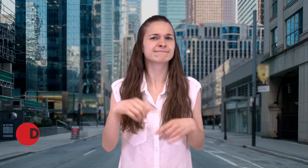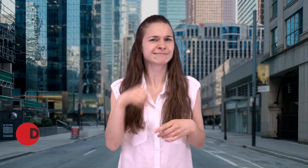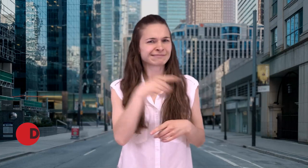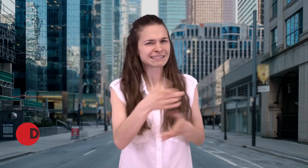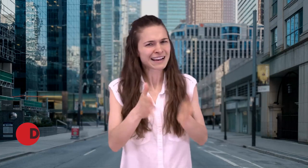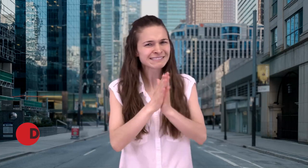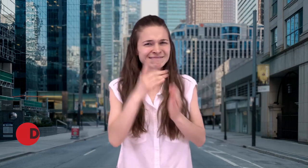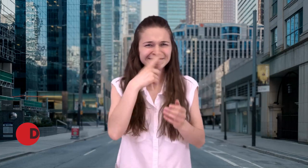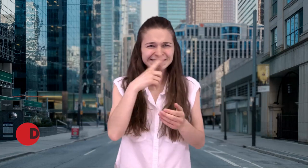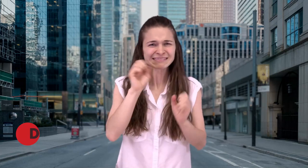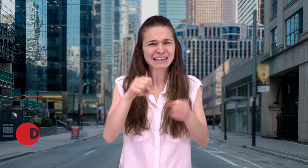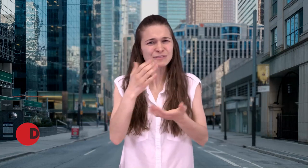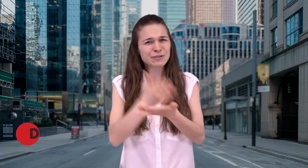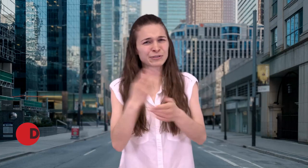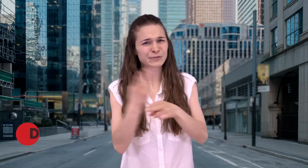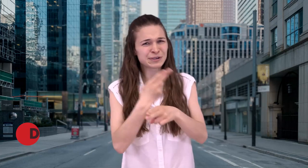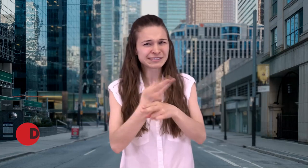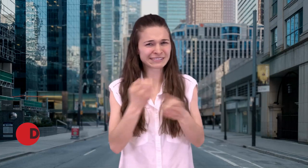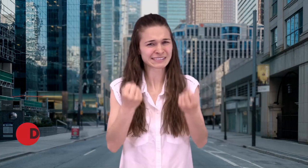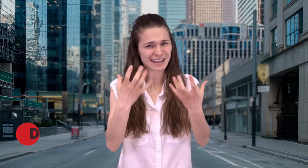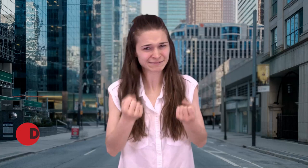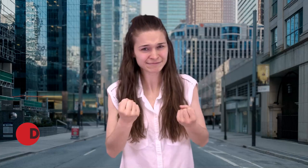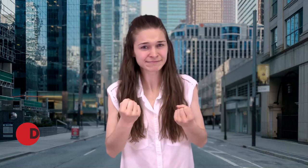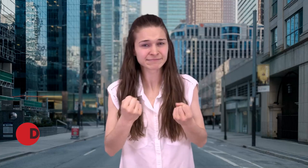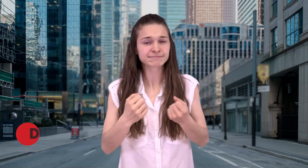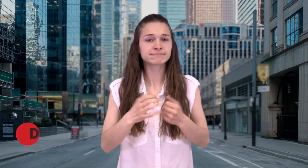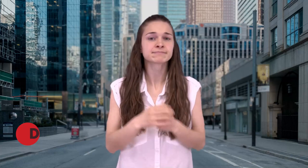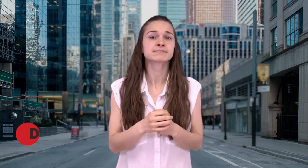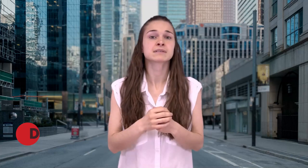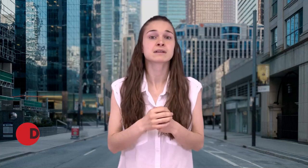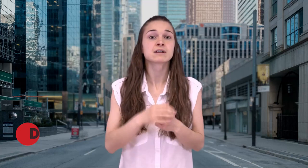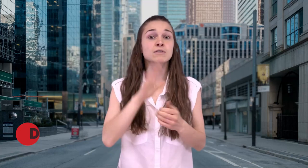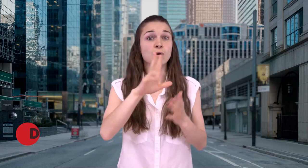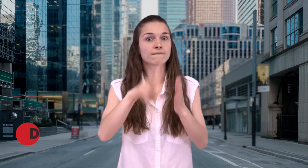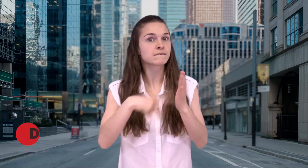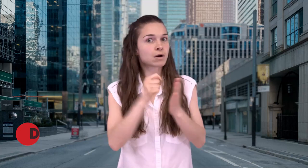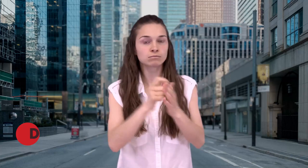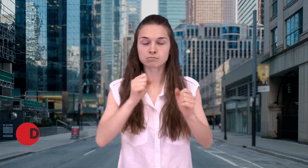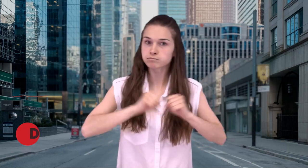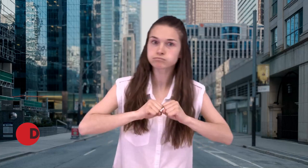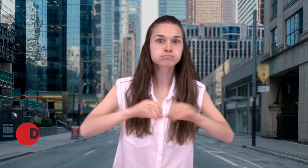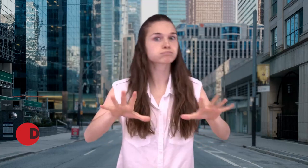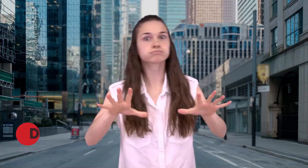Ebony requested we all stop using that sign.